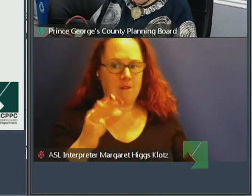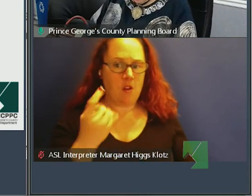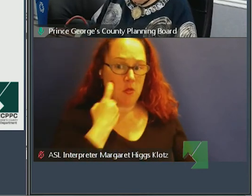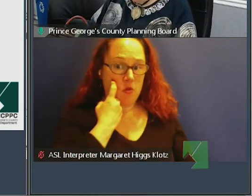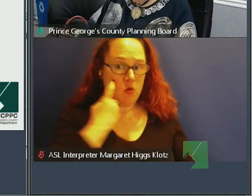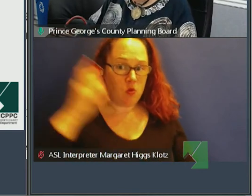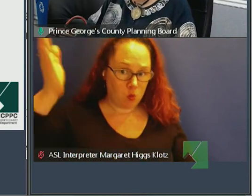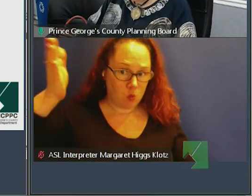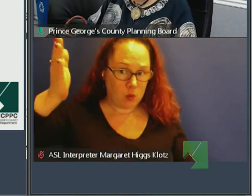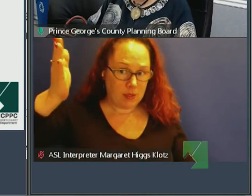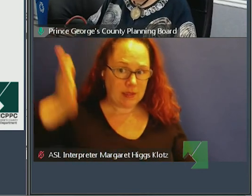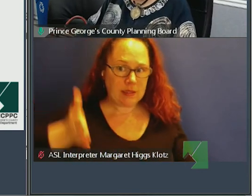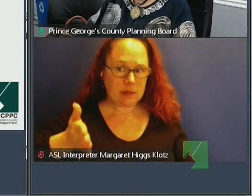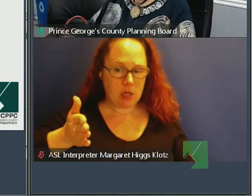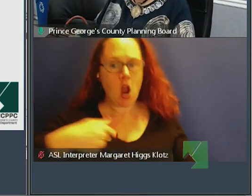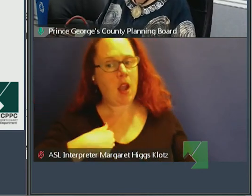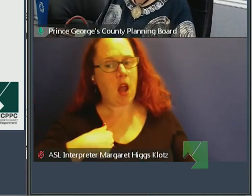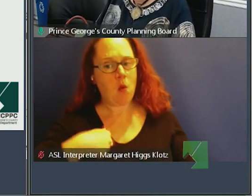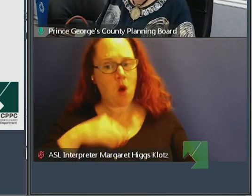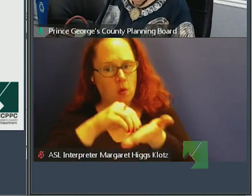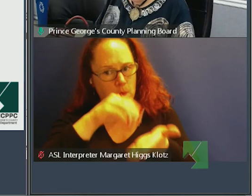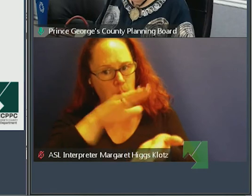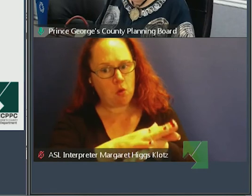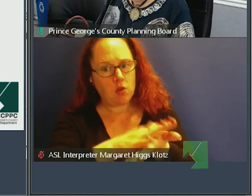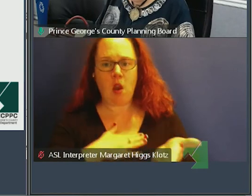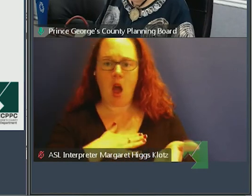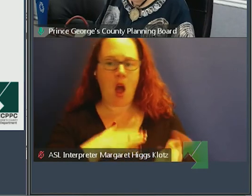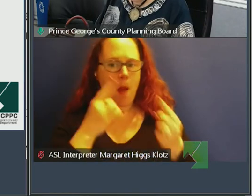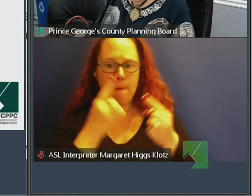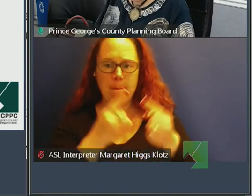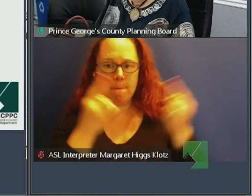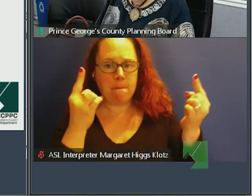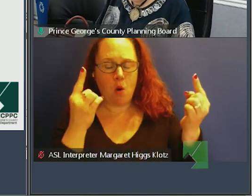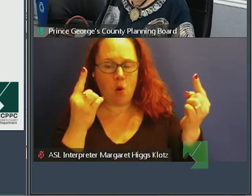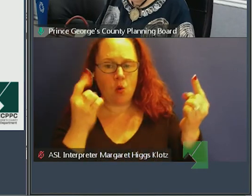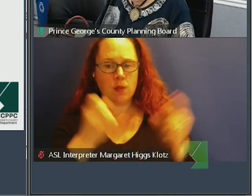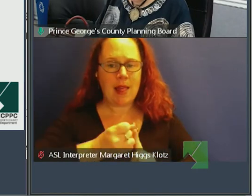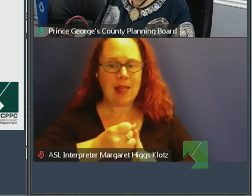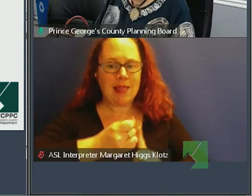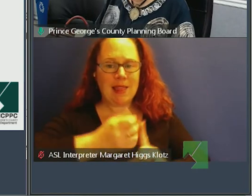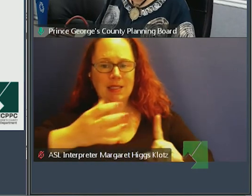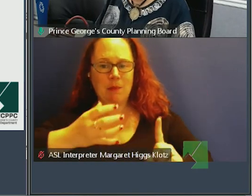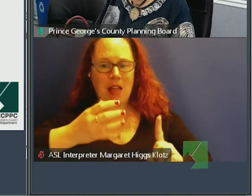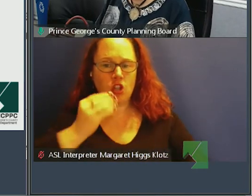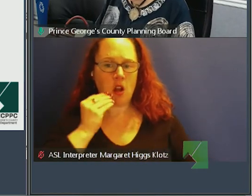record as opposing the expansion of the homeless shelter. Thank you. Okay. Thank you, Mr.